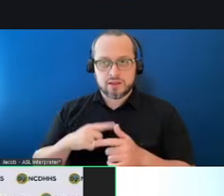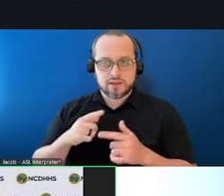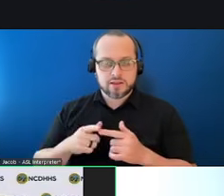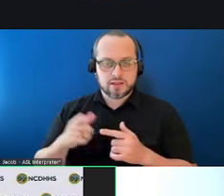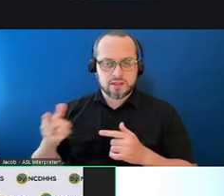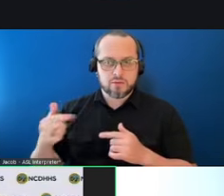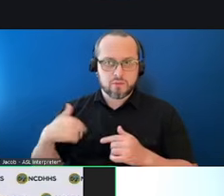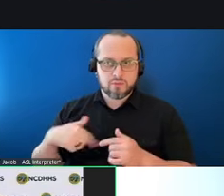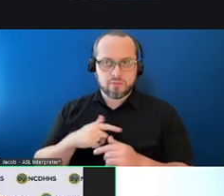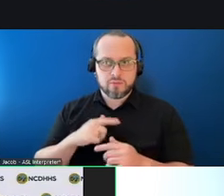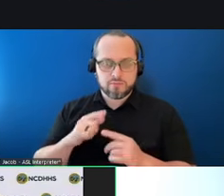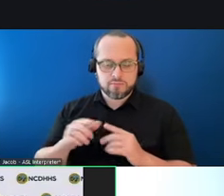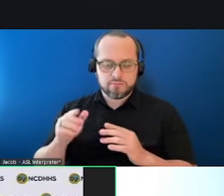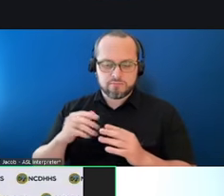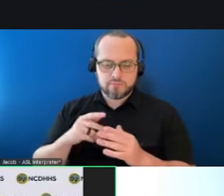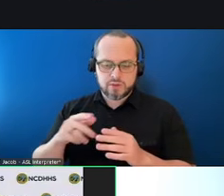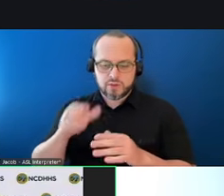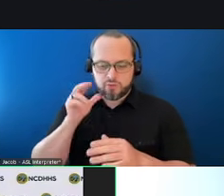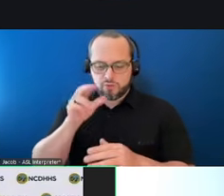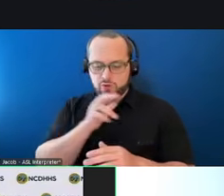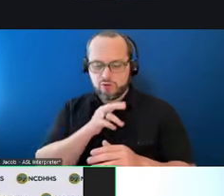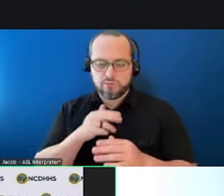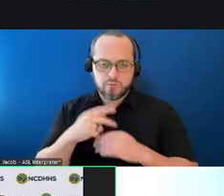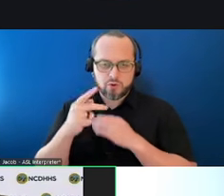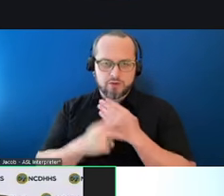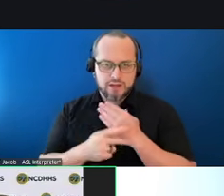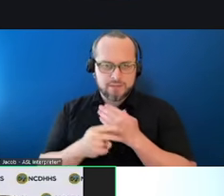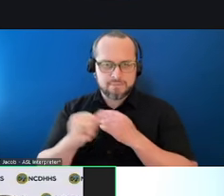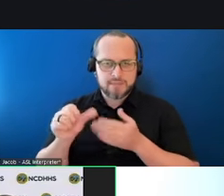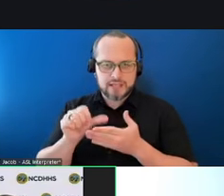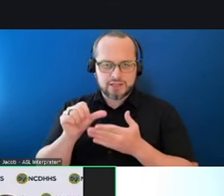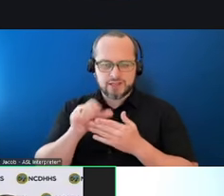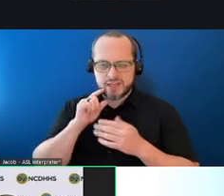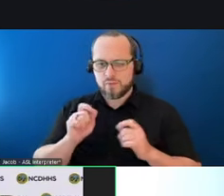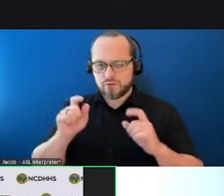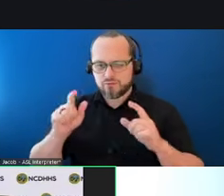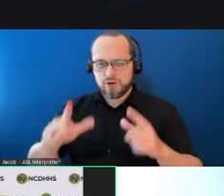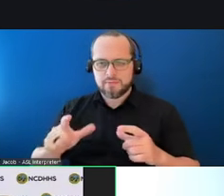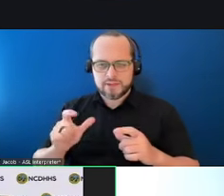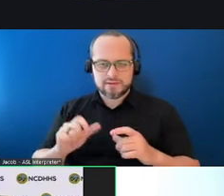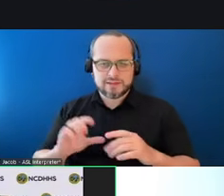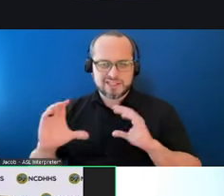page. Uh we can put a link to that I think in the chat shortly but they will be posted